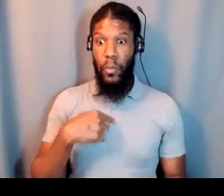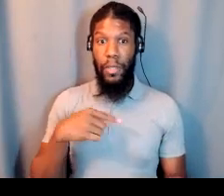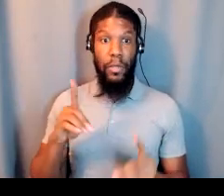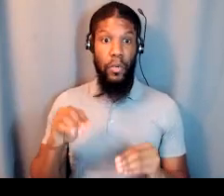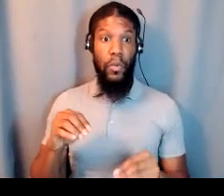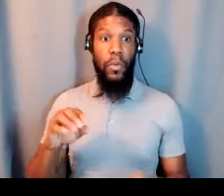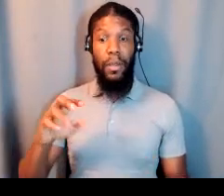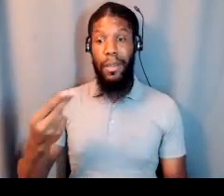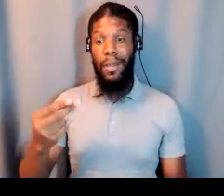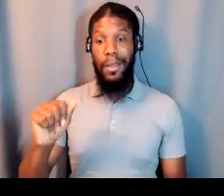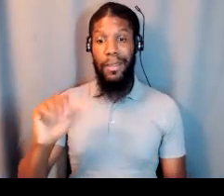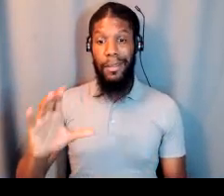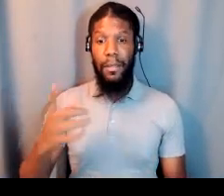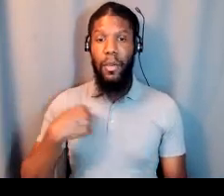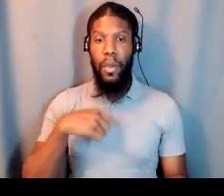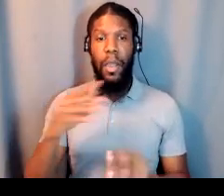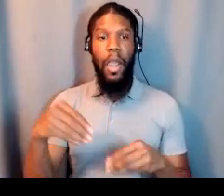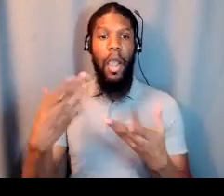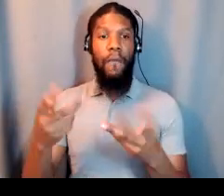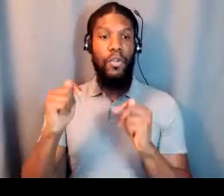in actual different languages. So not different Englishes but